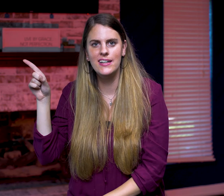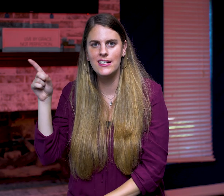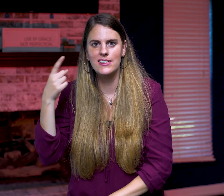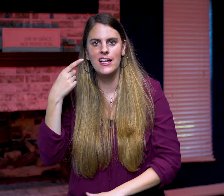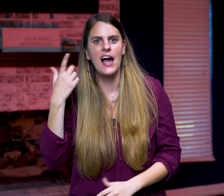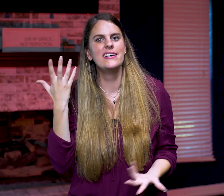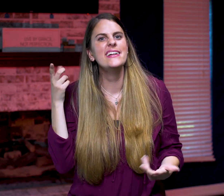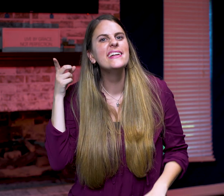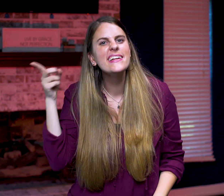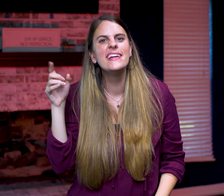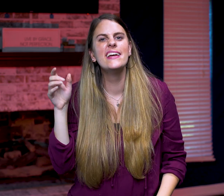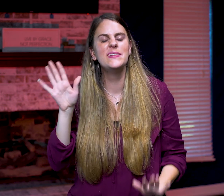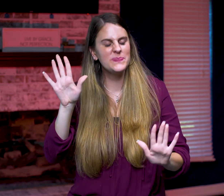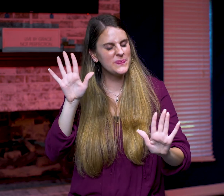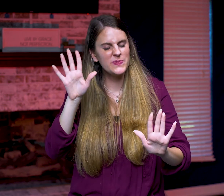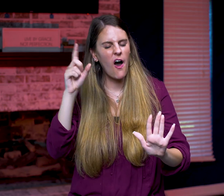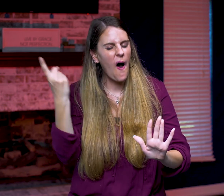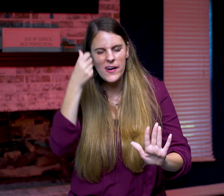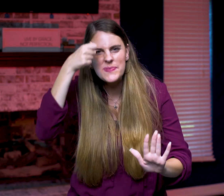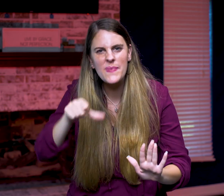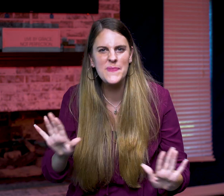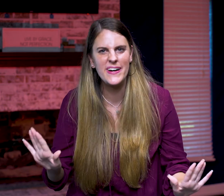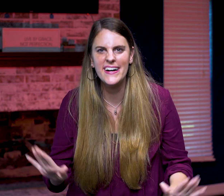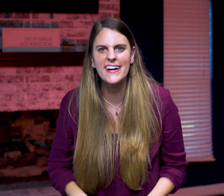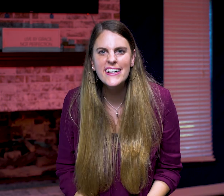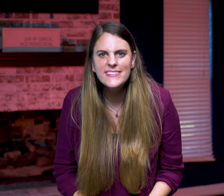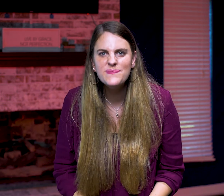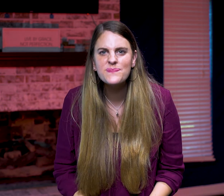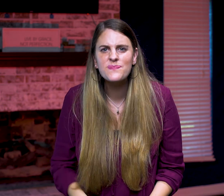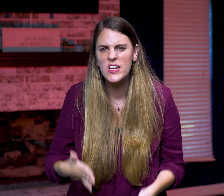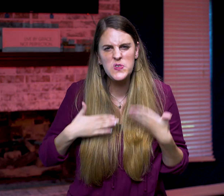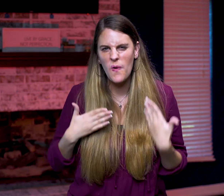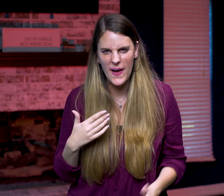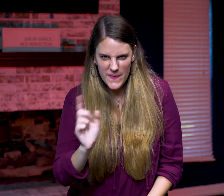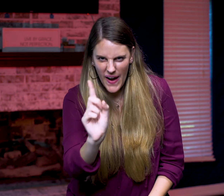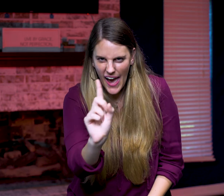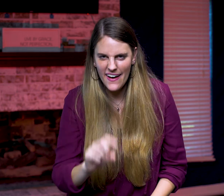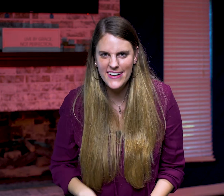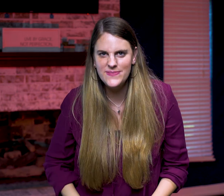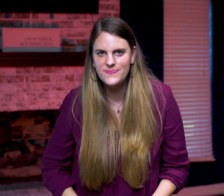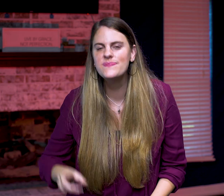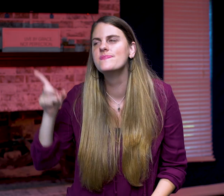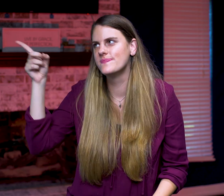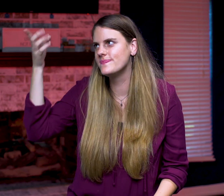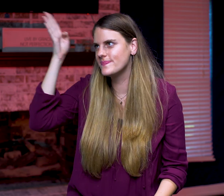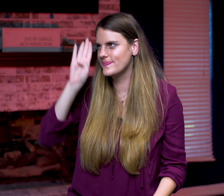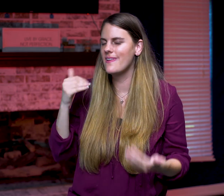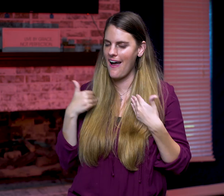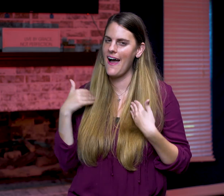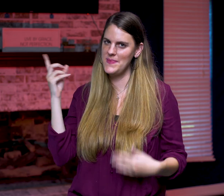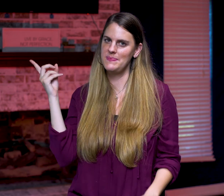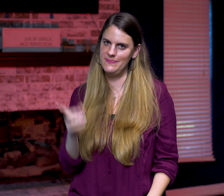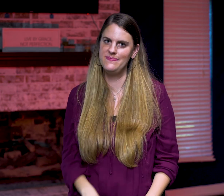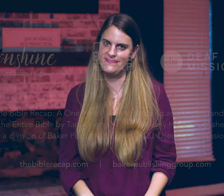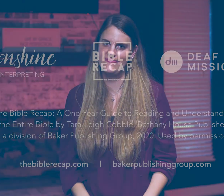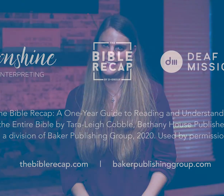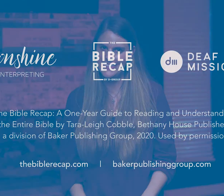and He is where the joy is!